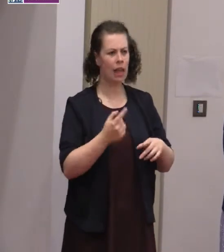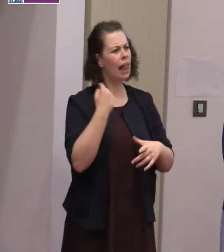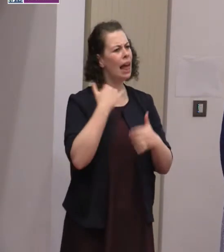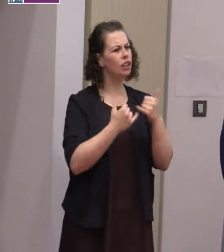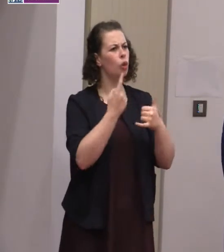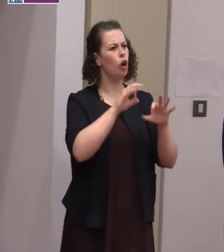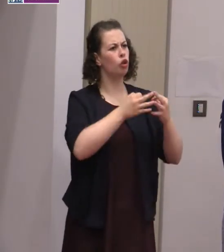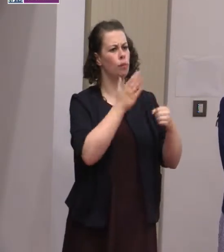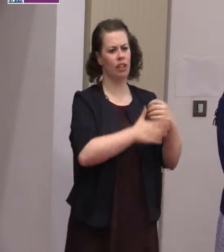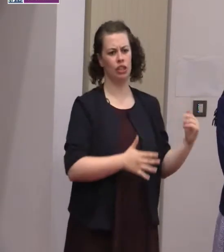year.